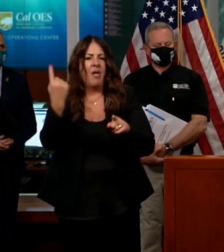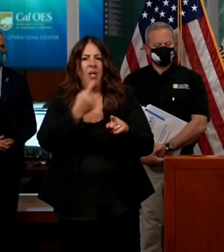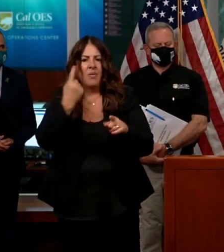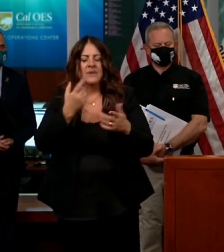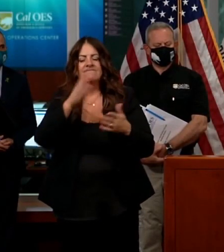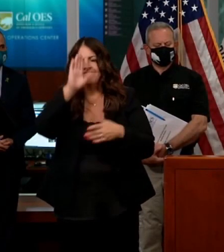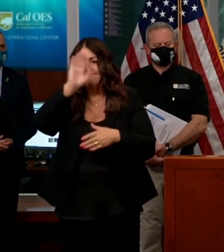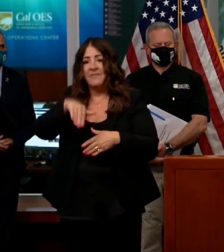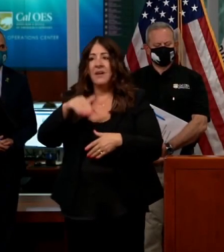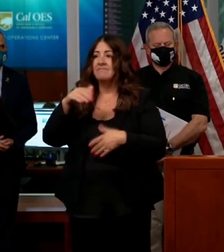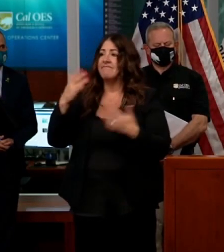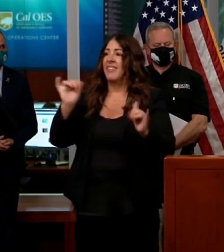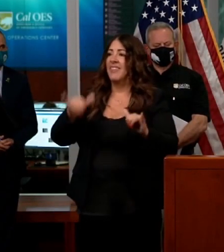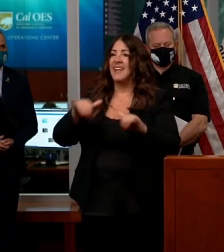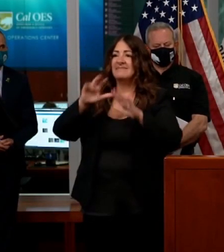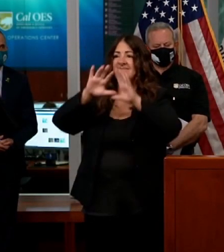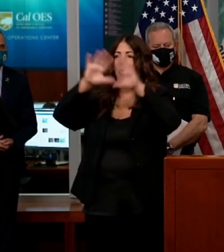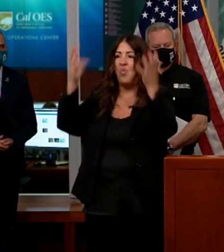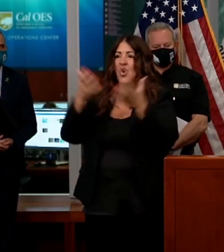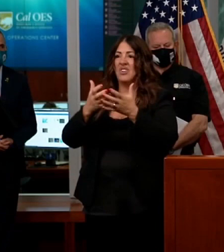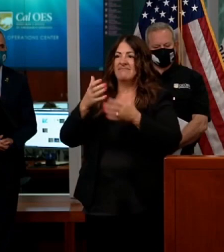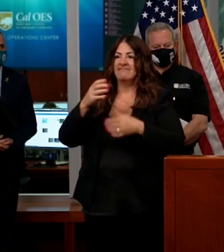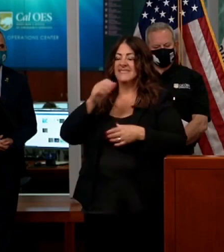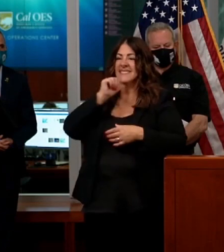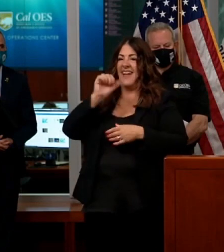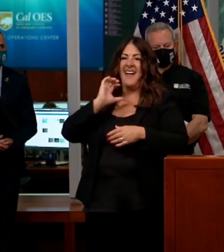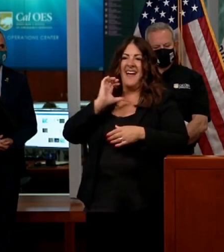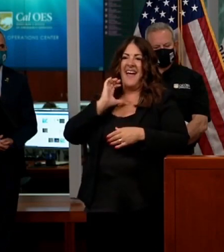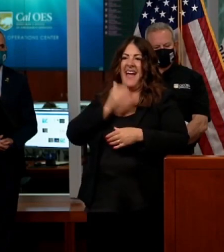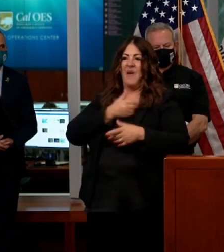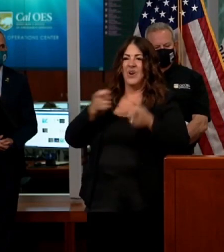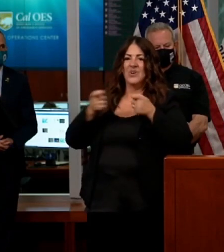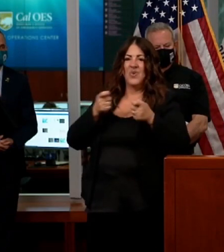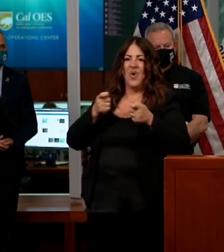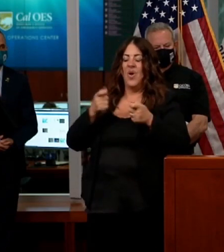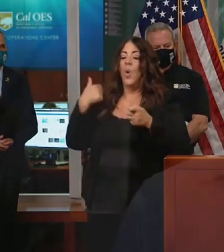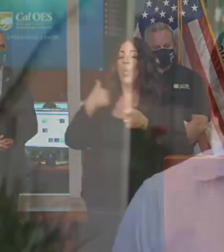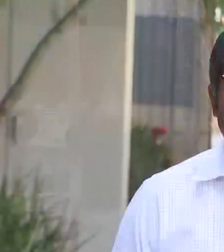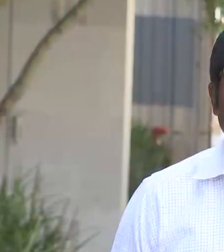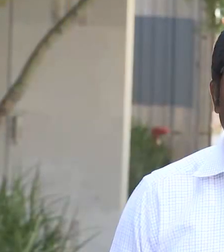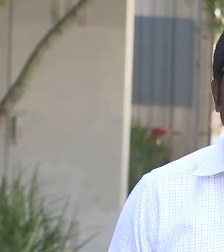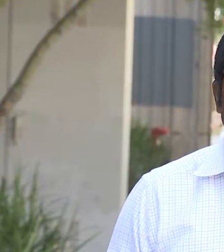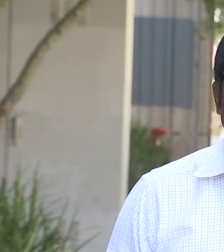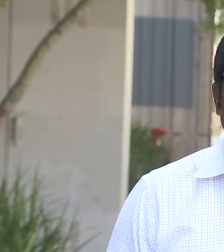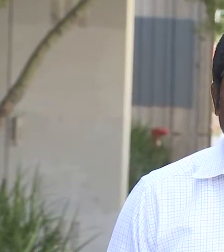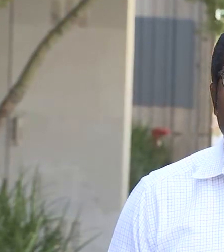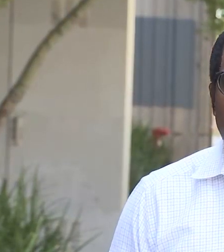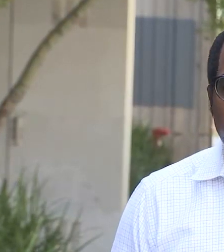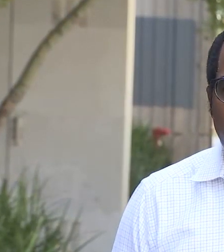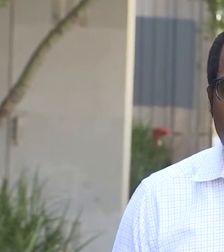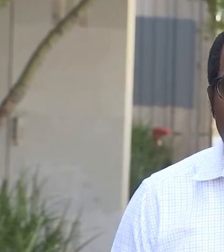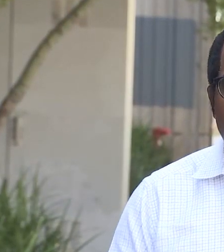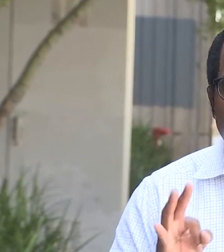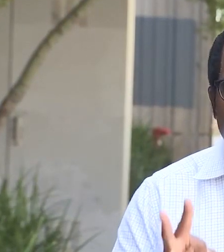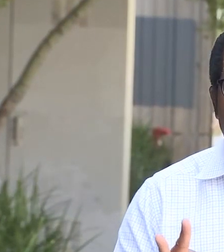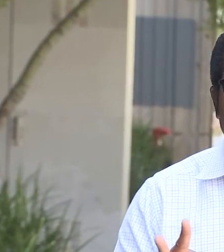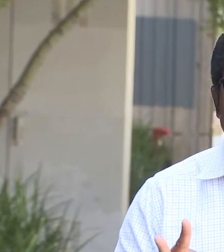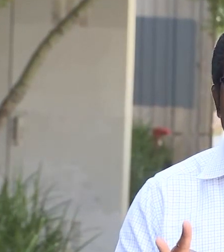effects of ongoing drought that's leading to a new normal for fire season Mother Nature is in control and we are doing